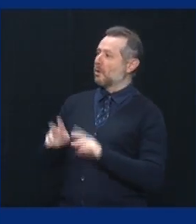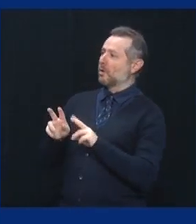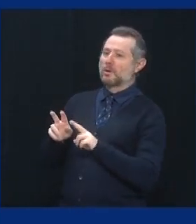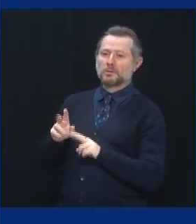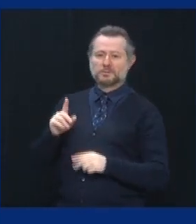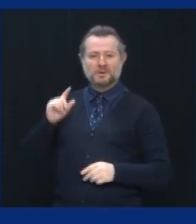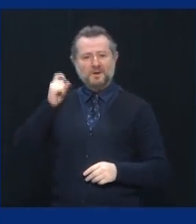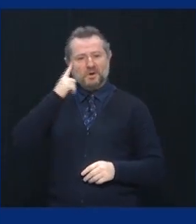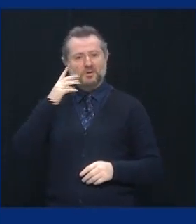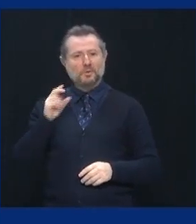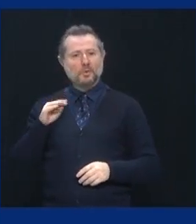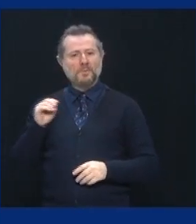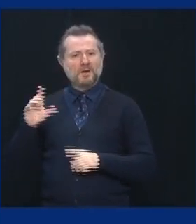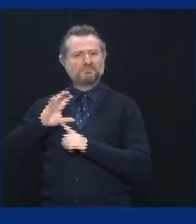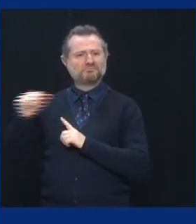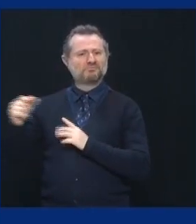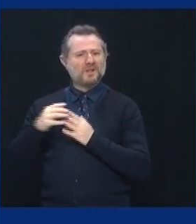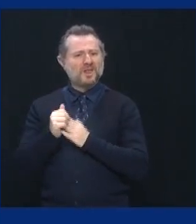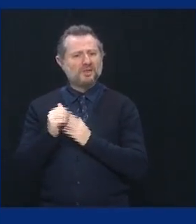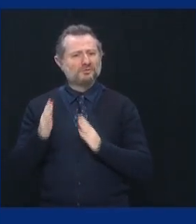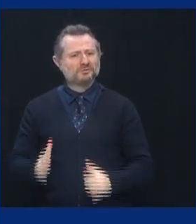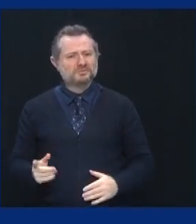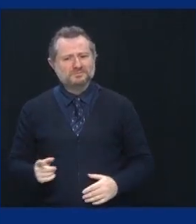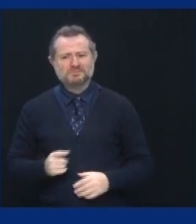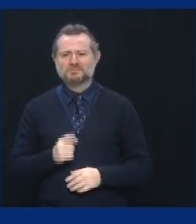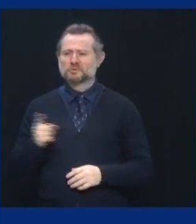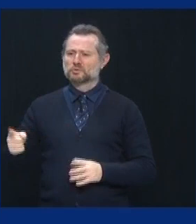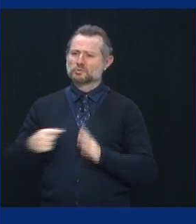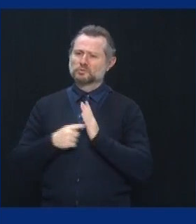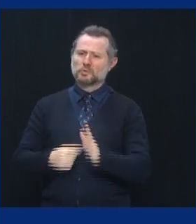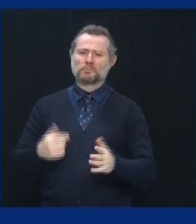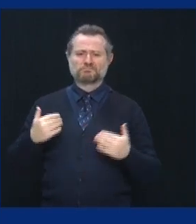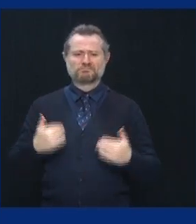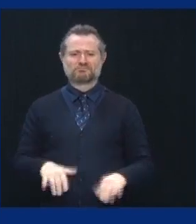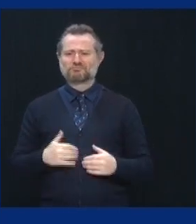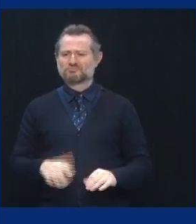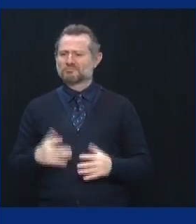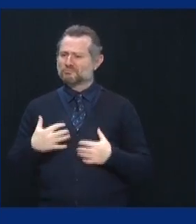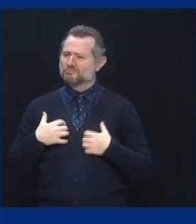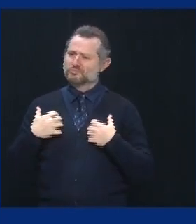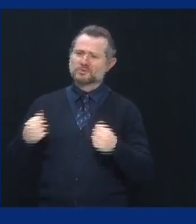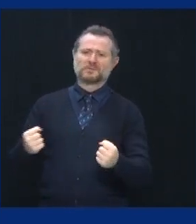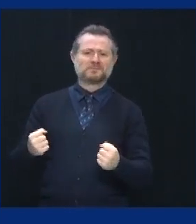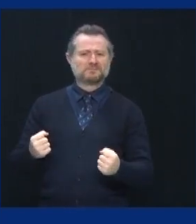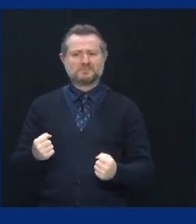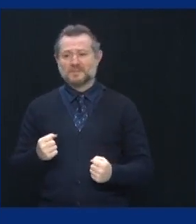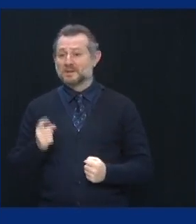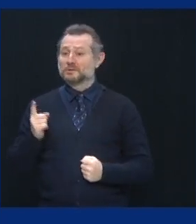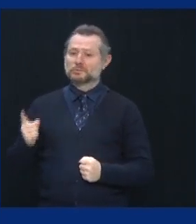SUCH A PHENOMENAL WAY AND IN A WAY THAT HAS BEEN RECOGNIZED BY ALL OF OUR COLLEAGUES DOWN IN WASHINGTON AS SETTING THE